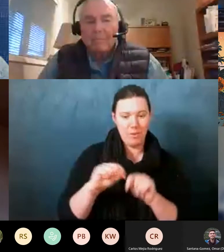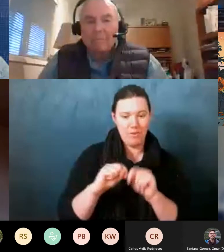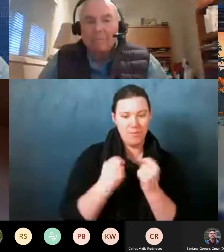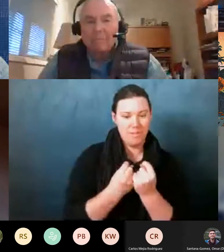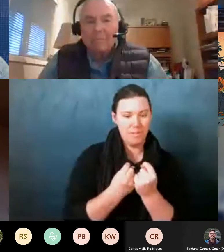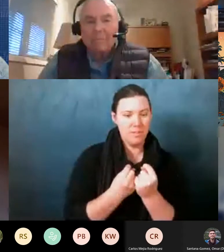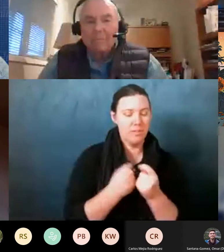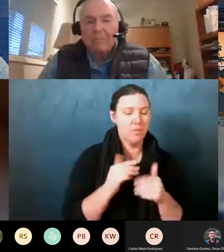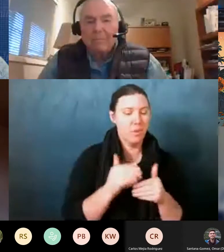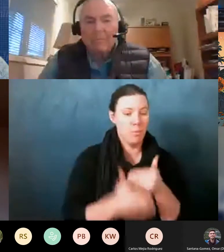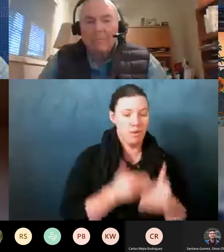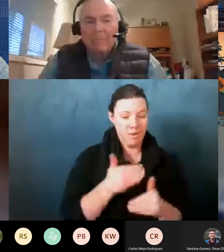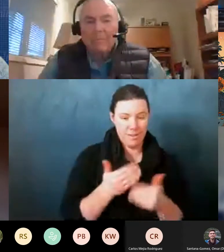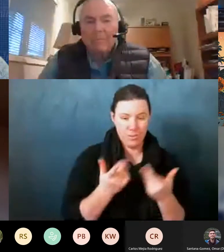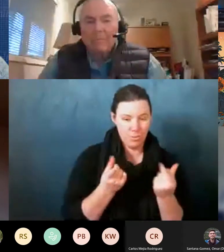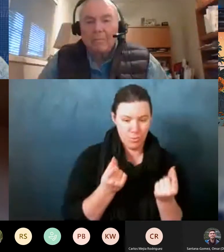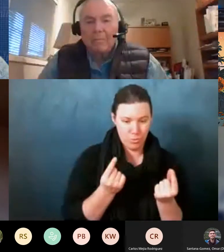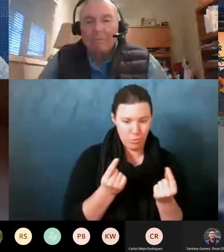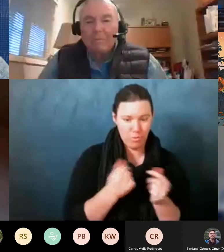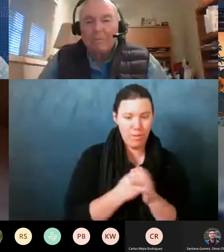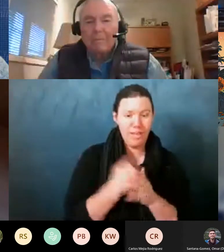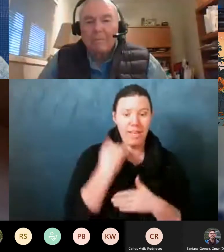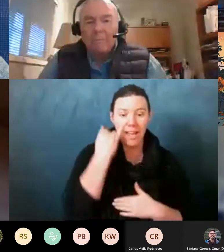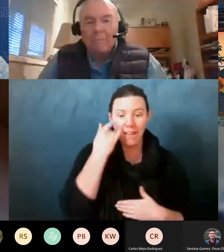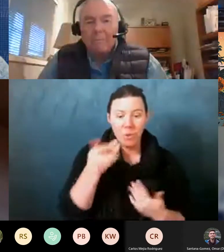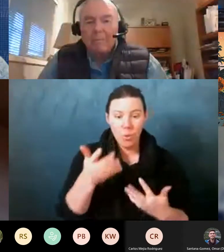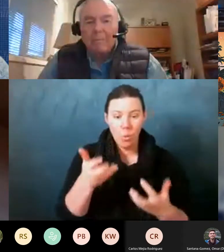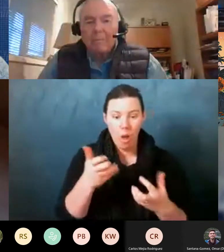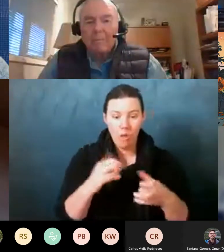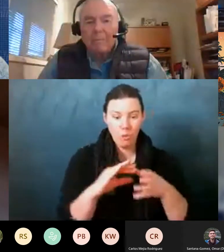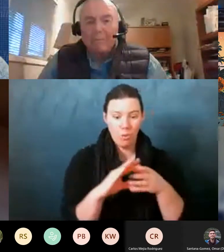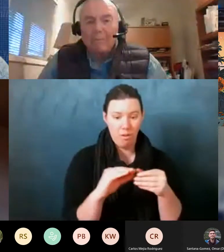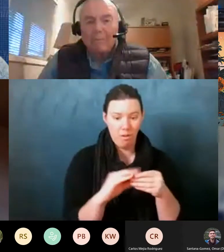if you do want to share, what you can do is on the top portion of the screen,